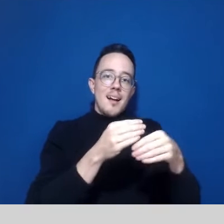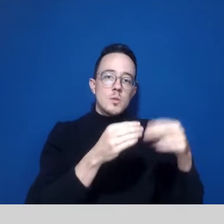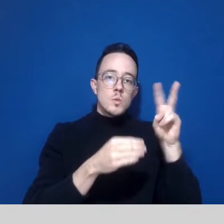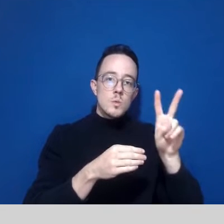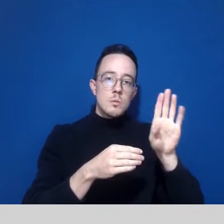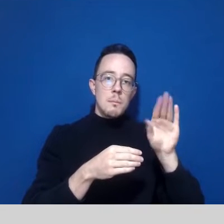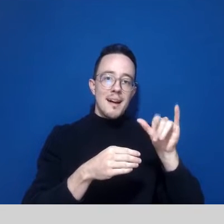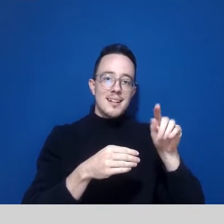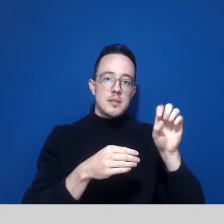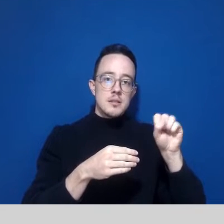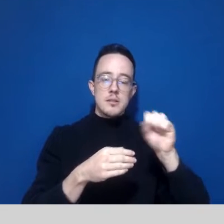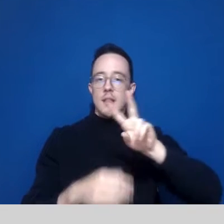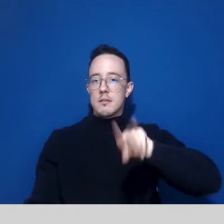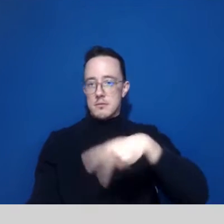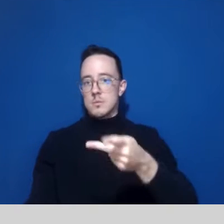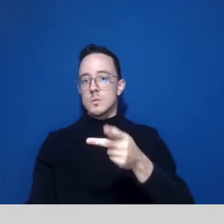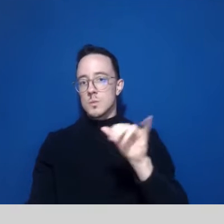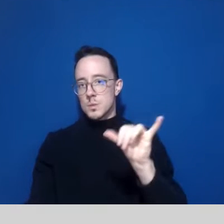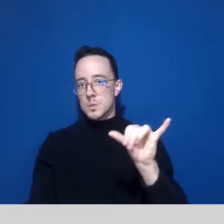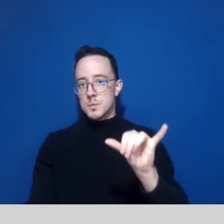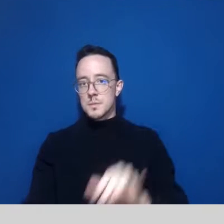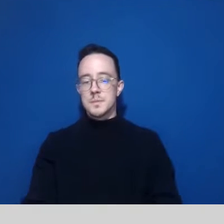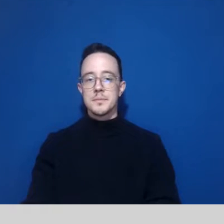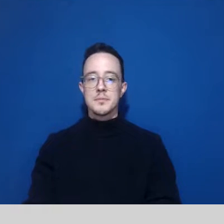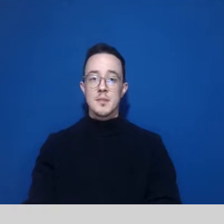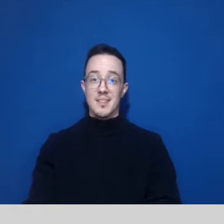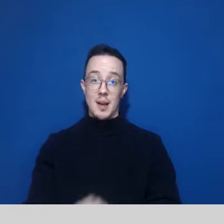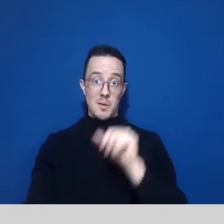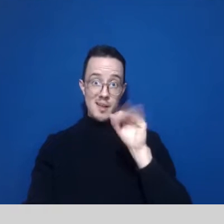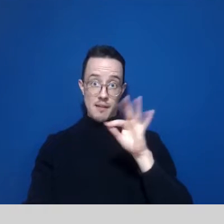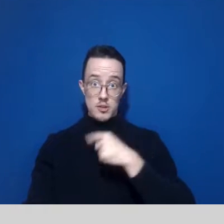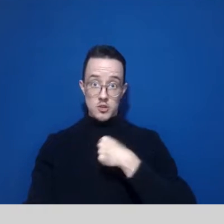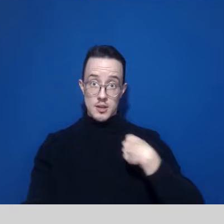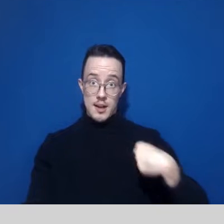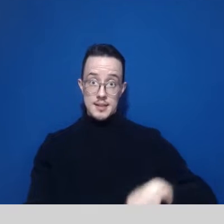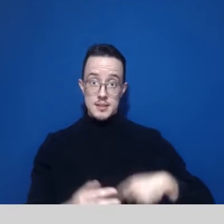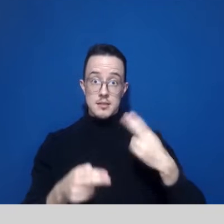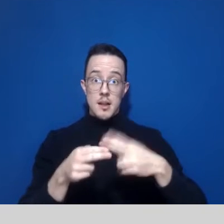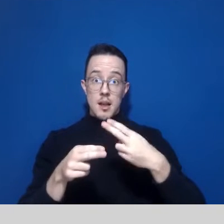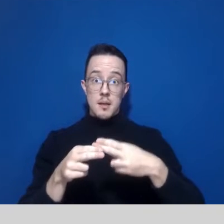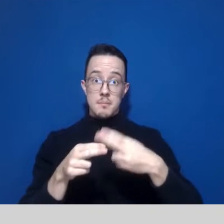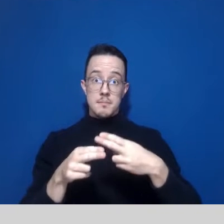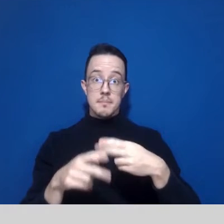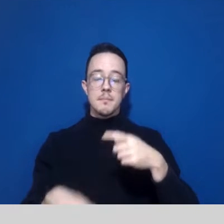decode it the other way around from bytes to strings. If this is a Chinese,